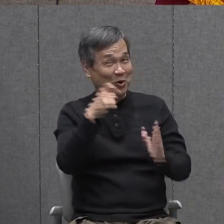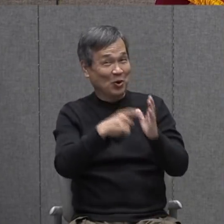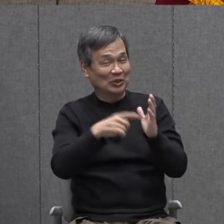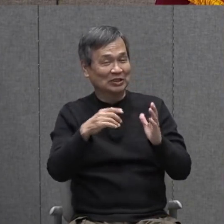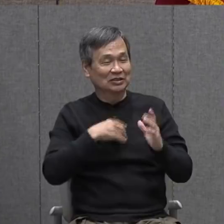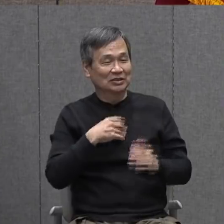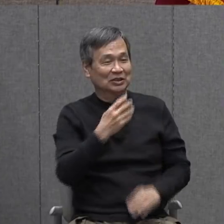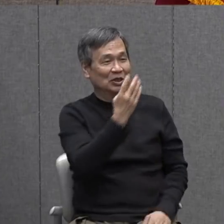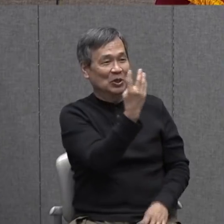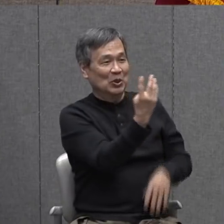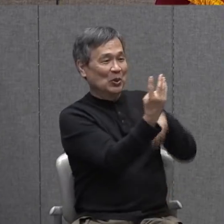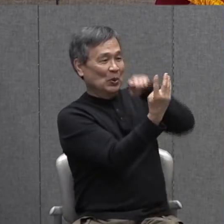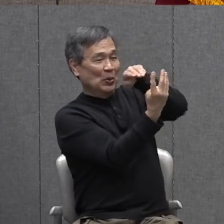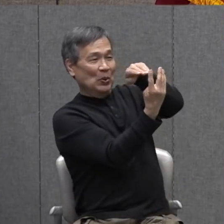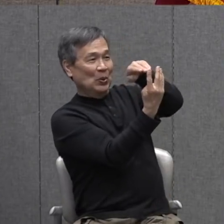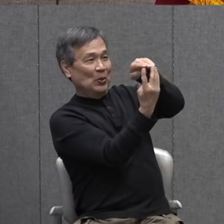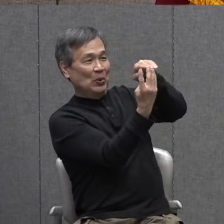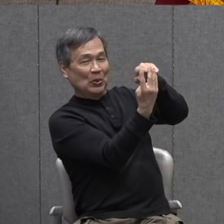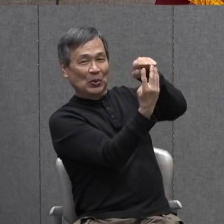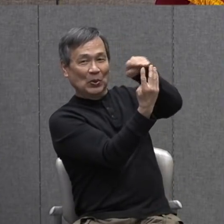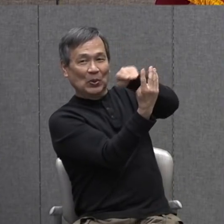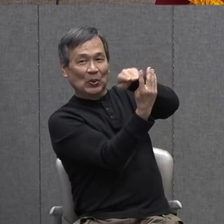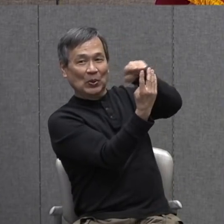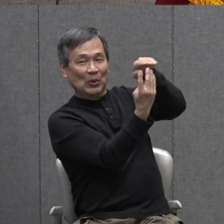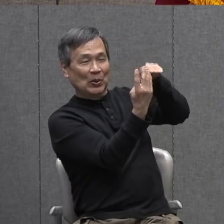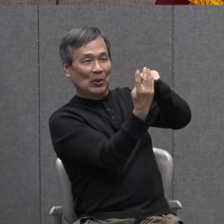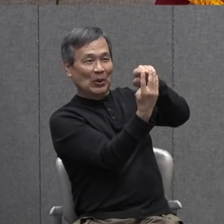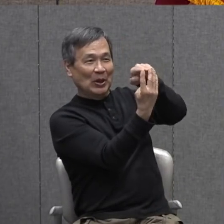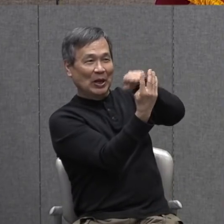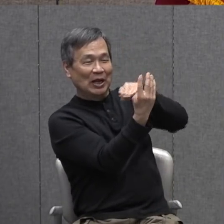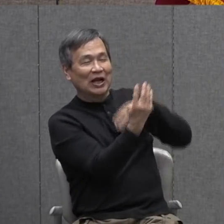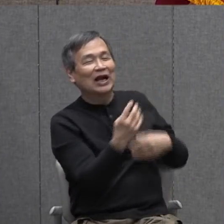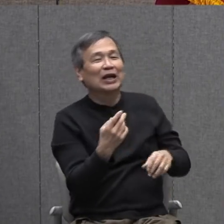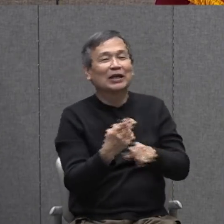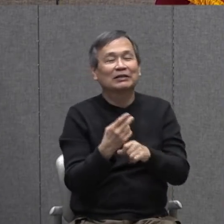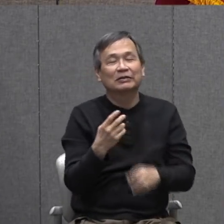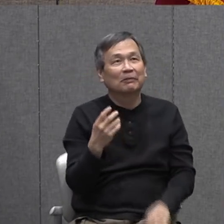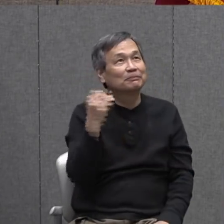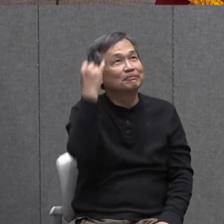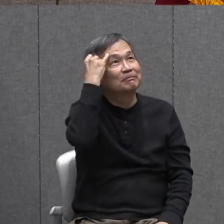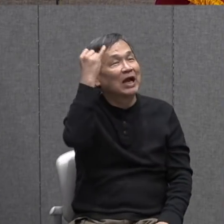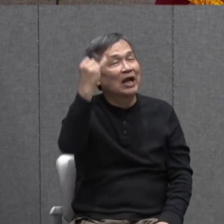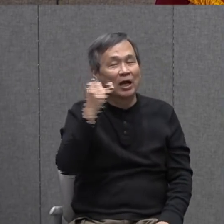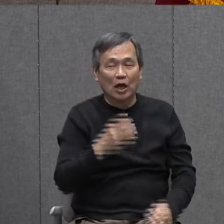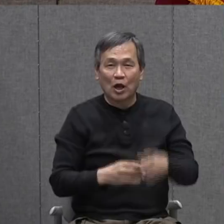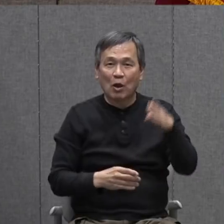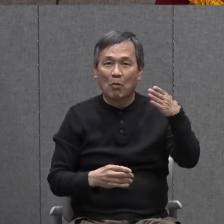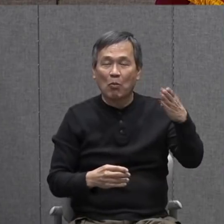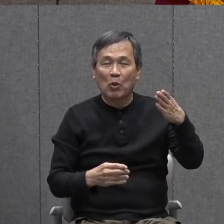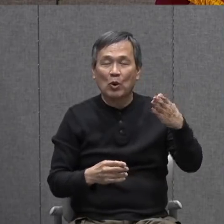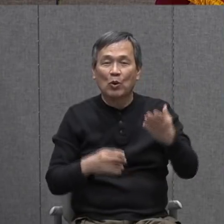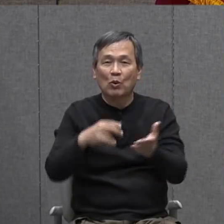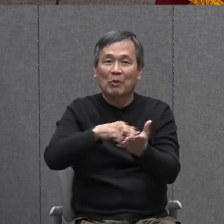I'm gonna make it look like it was just dipped in blue paint and it's ready to make a painting